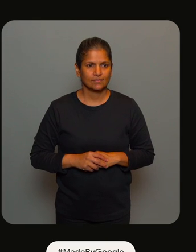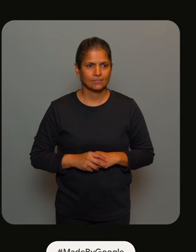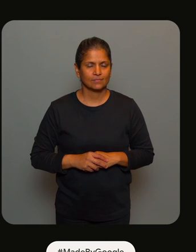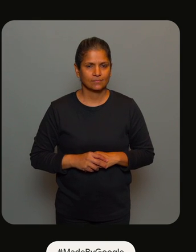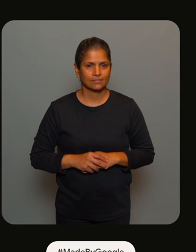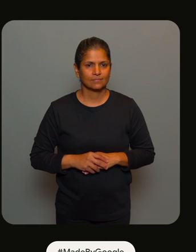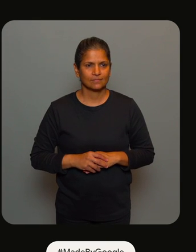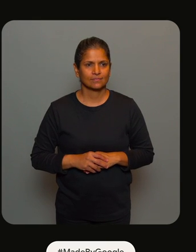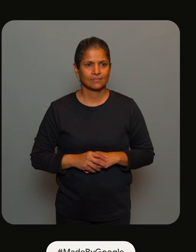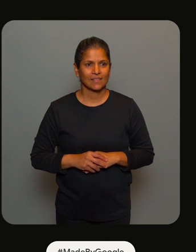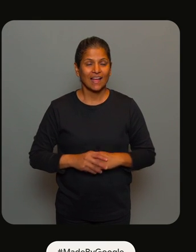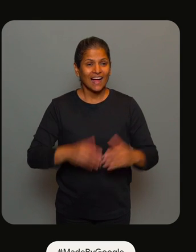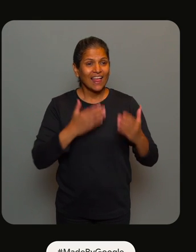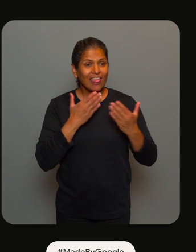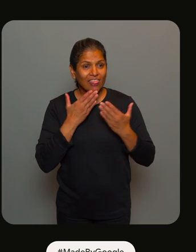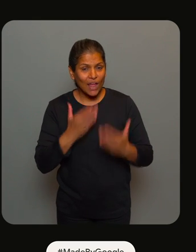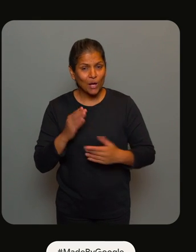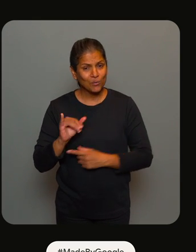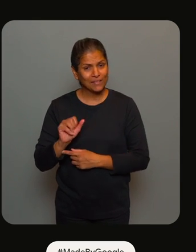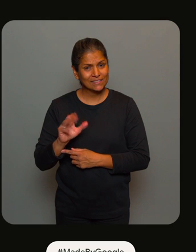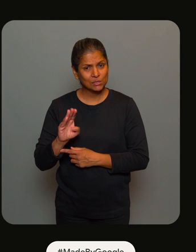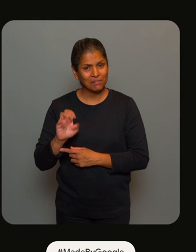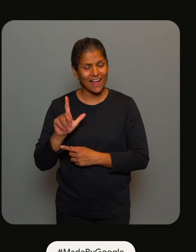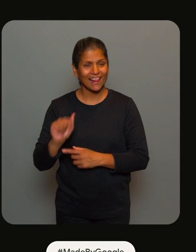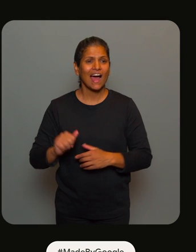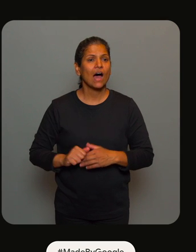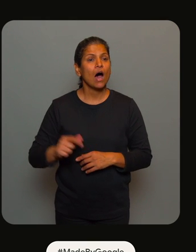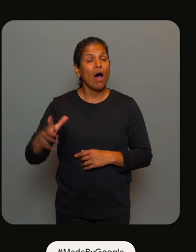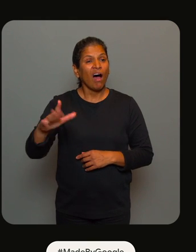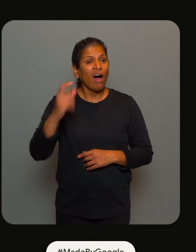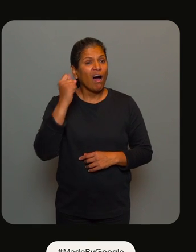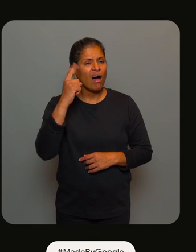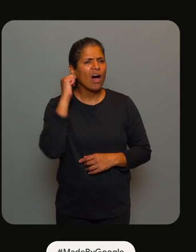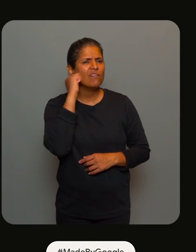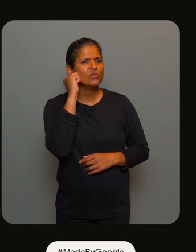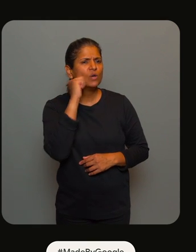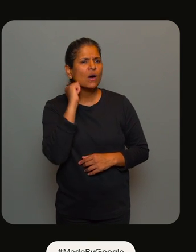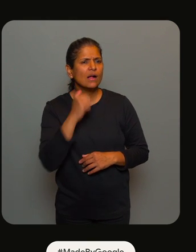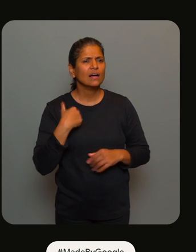Every day, our teams of world-class privacy and security